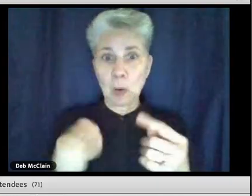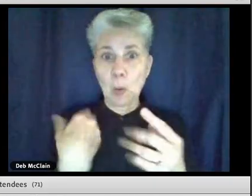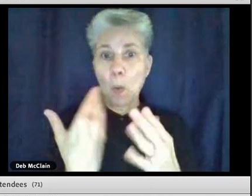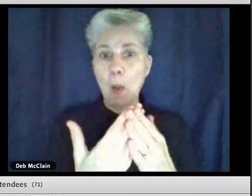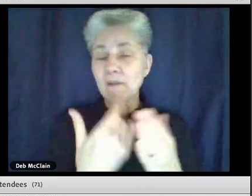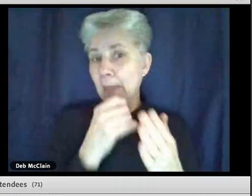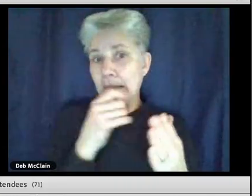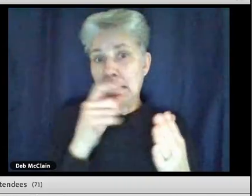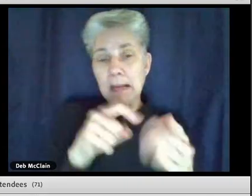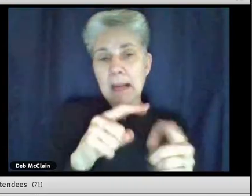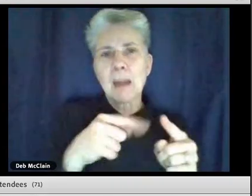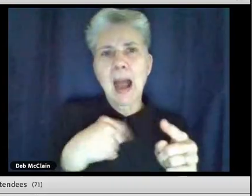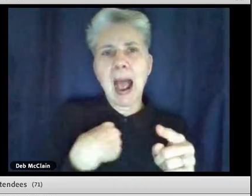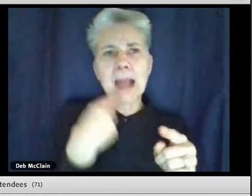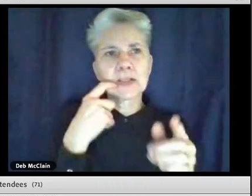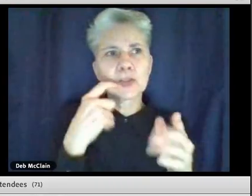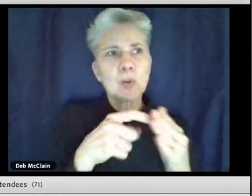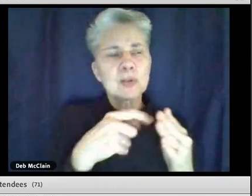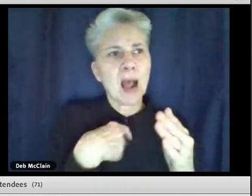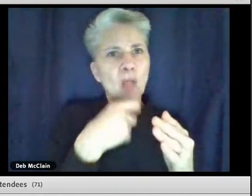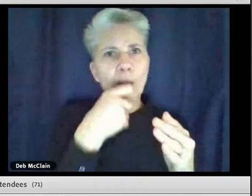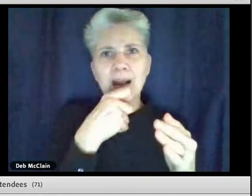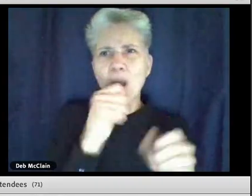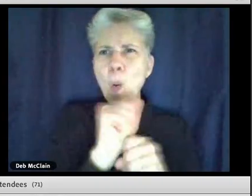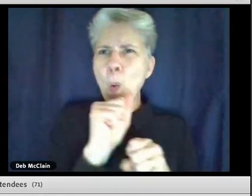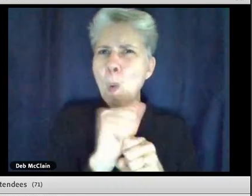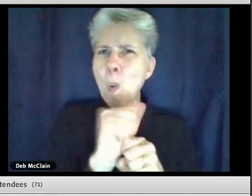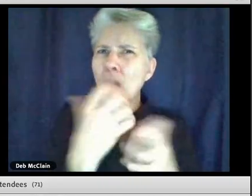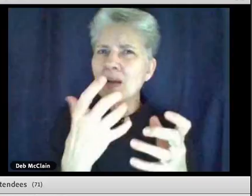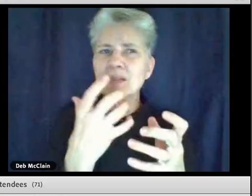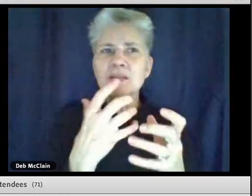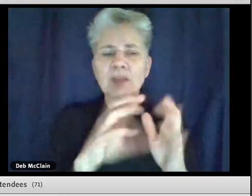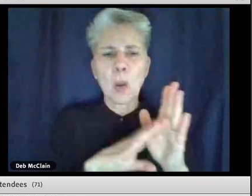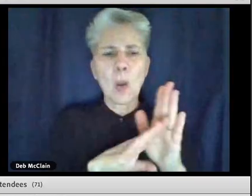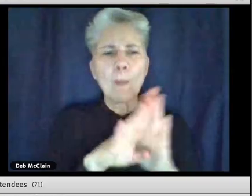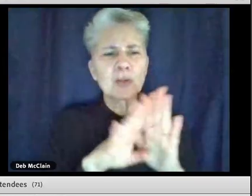but I just realized our thermometer wasn't working, so, you know, put together those non-RX items as well,